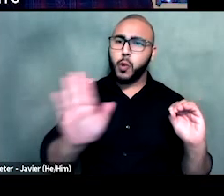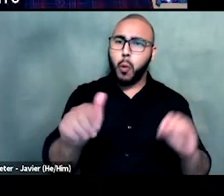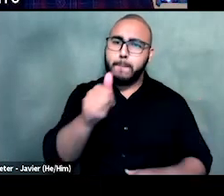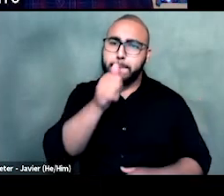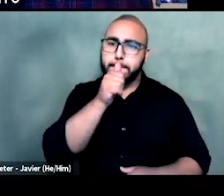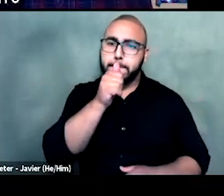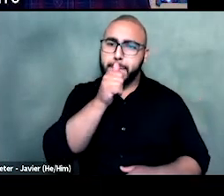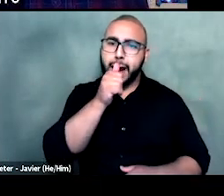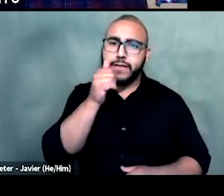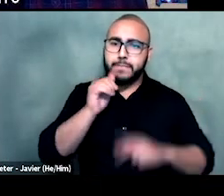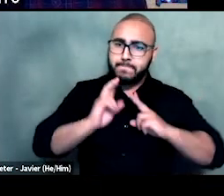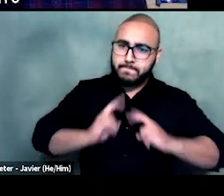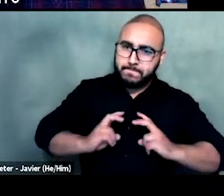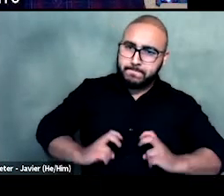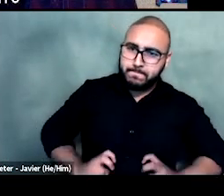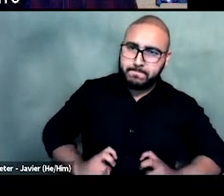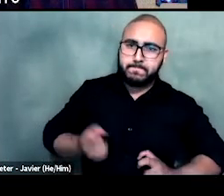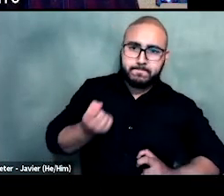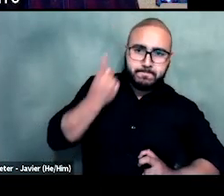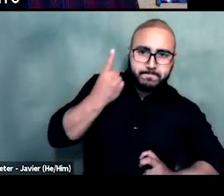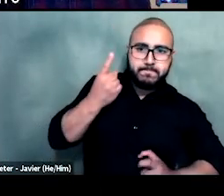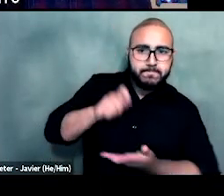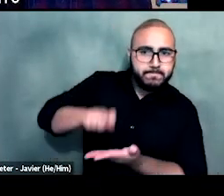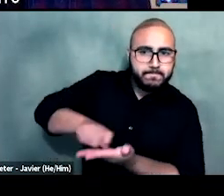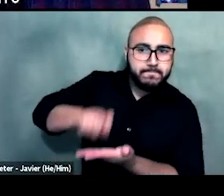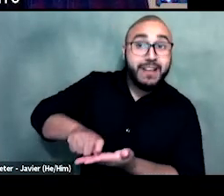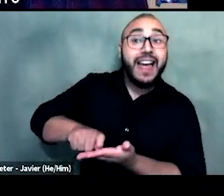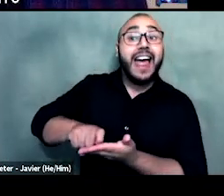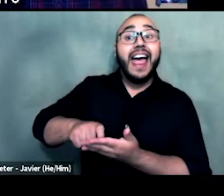reflection. And then we can talk about this free write towards the end of the discussion.